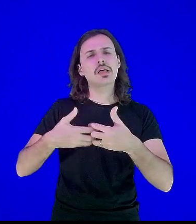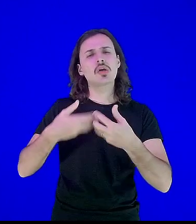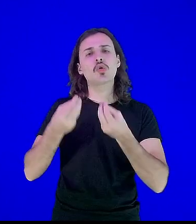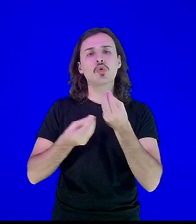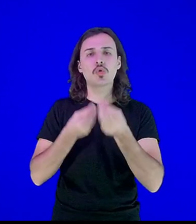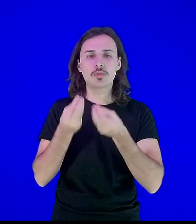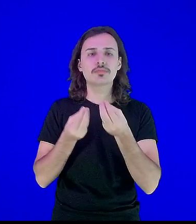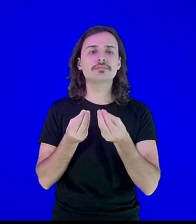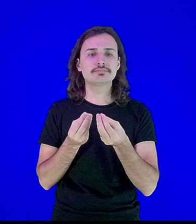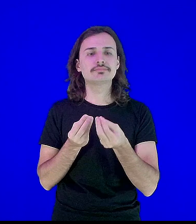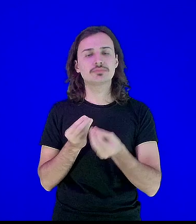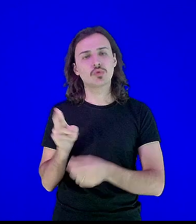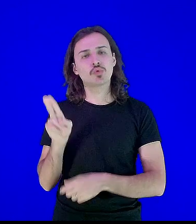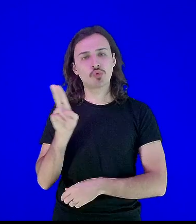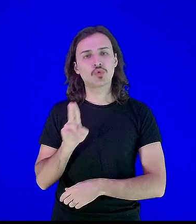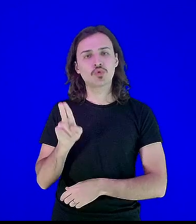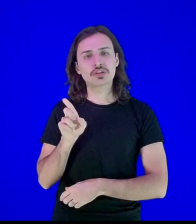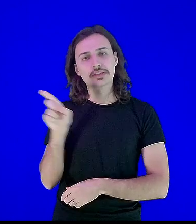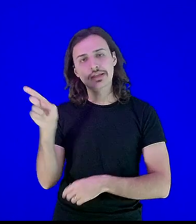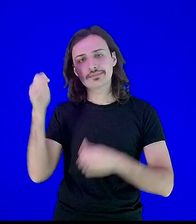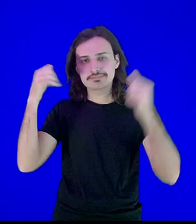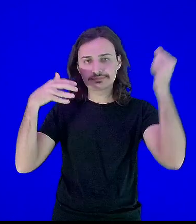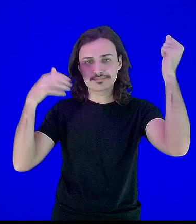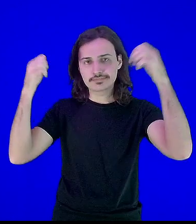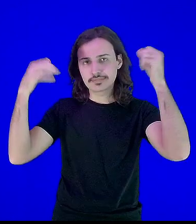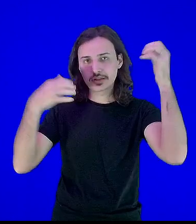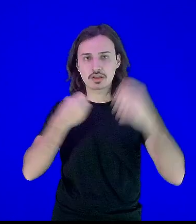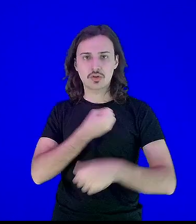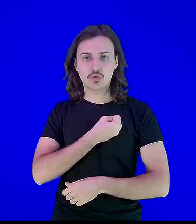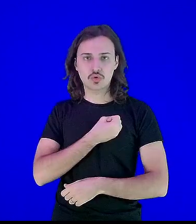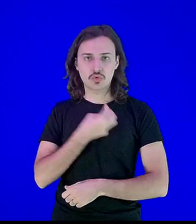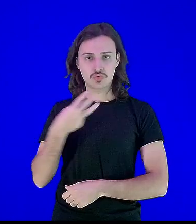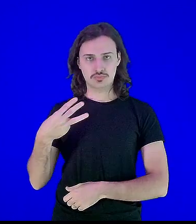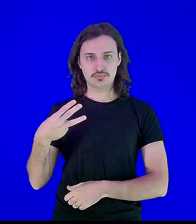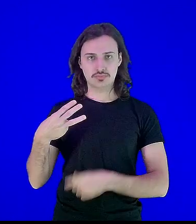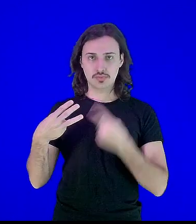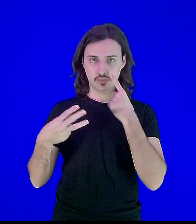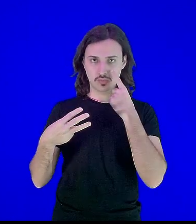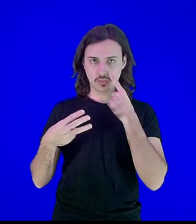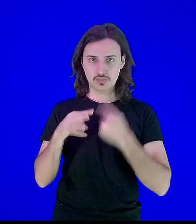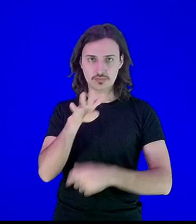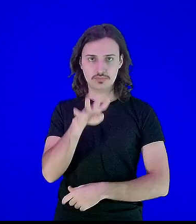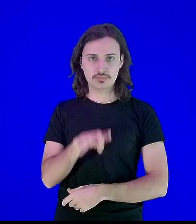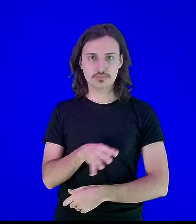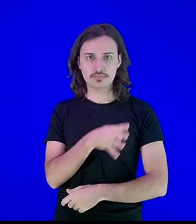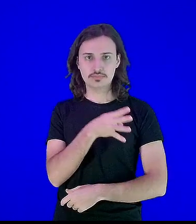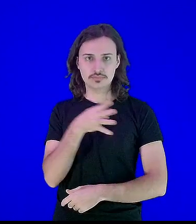as you can see here, I got this diagram from a speech